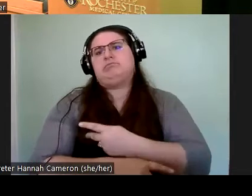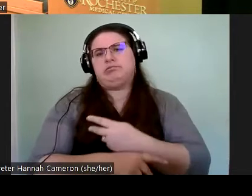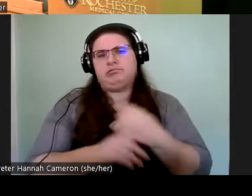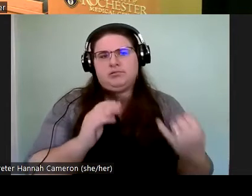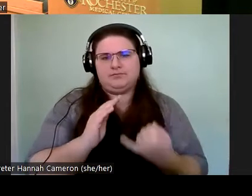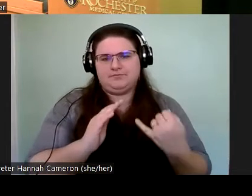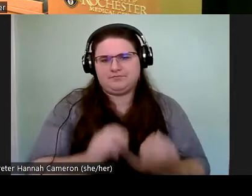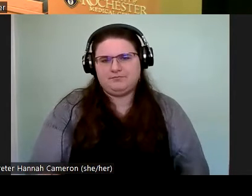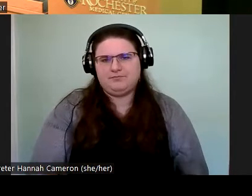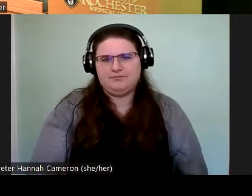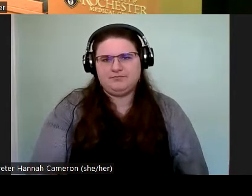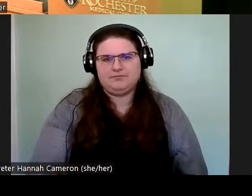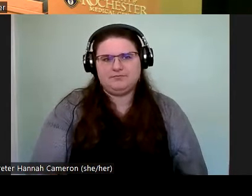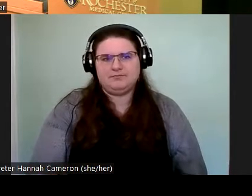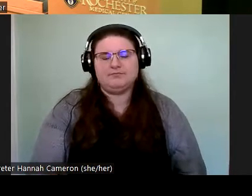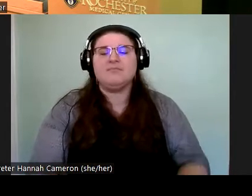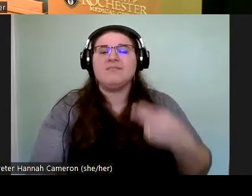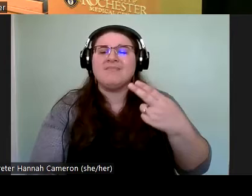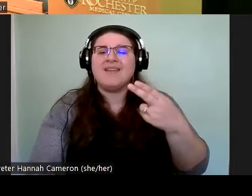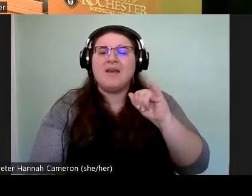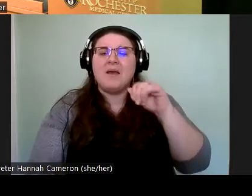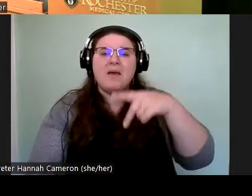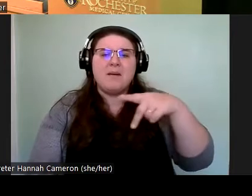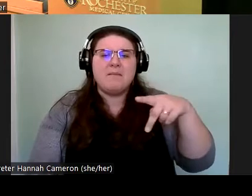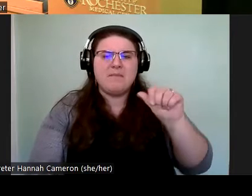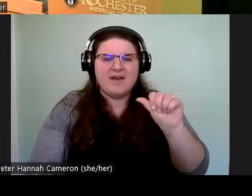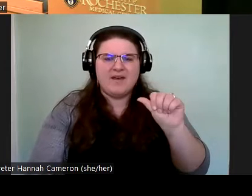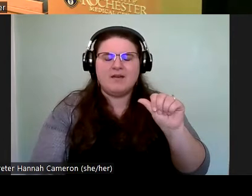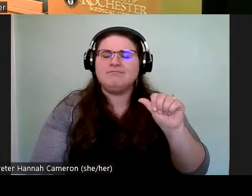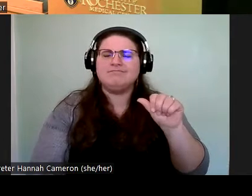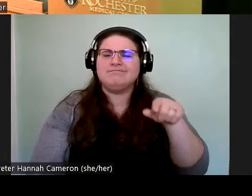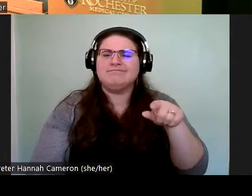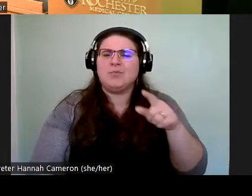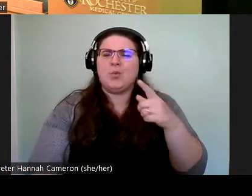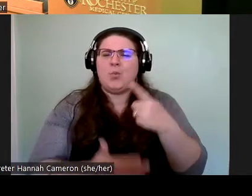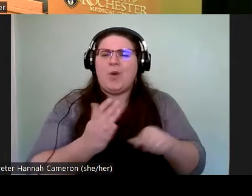say that Hippa is used as a shield um and not a way to support um engagement with families